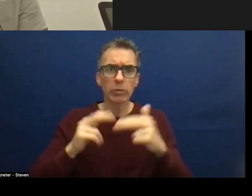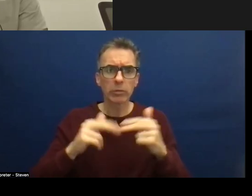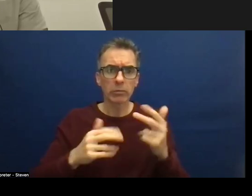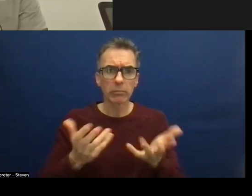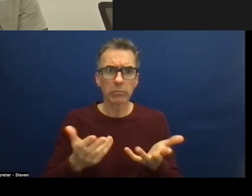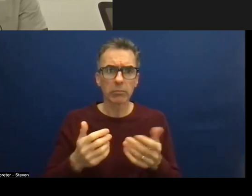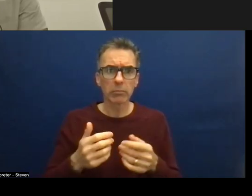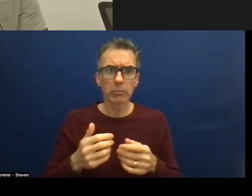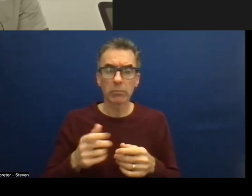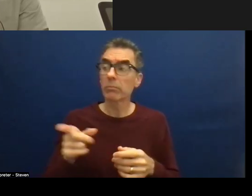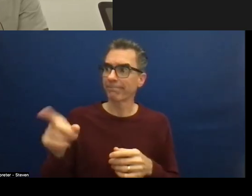Yeah, that's a good comment.